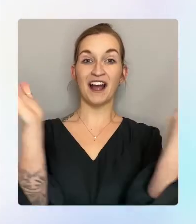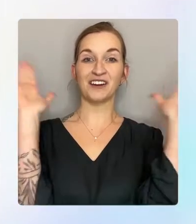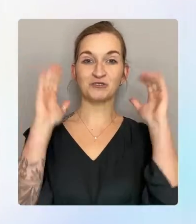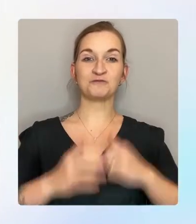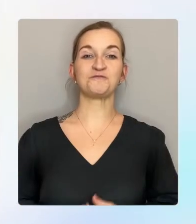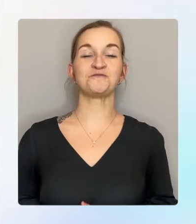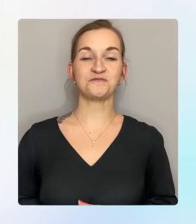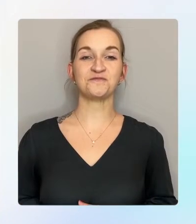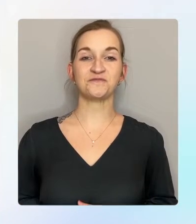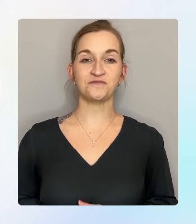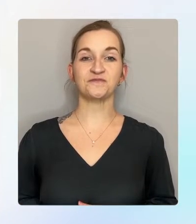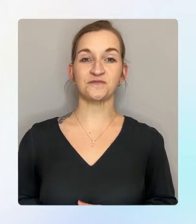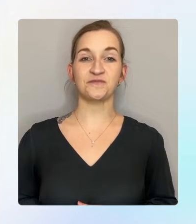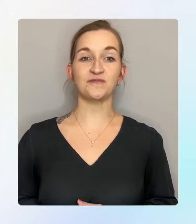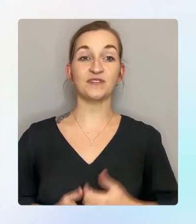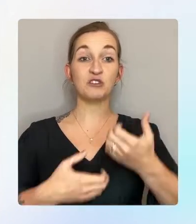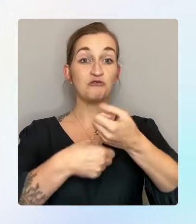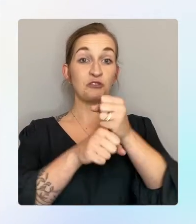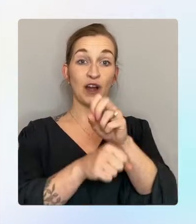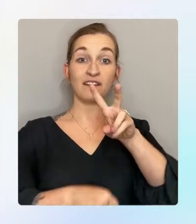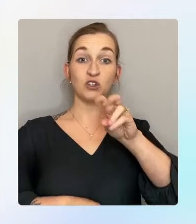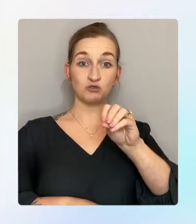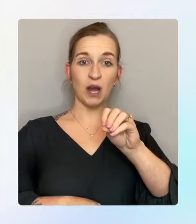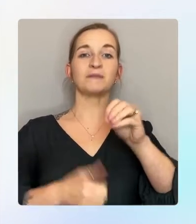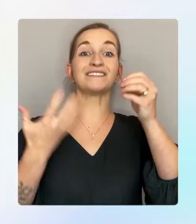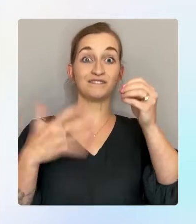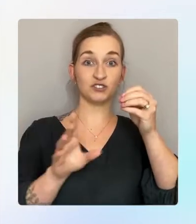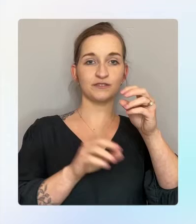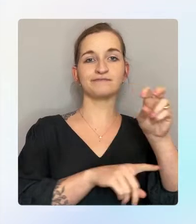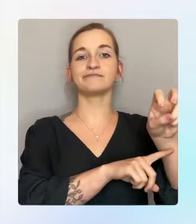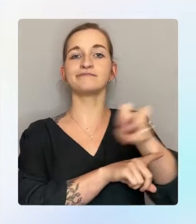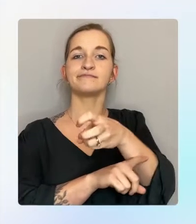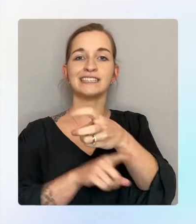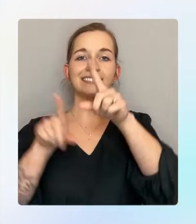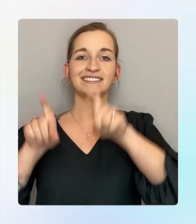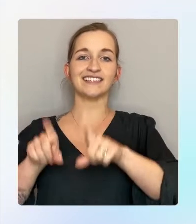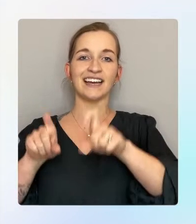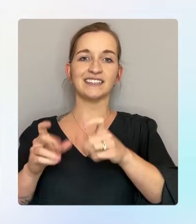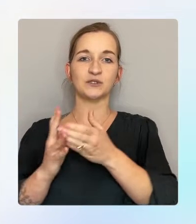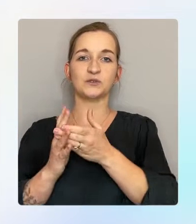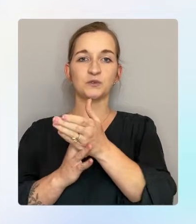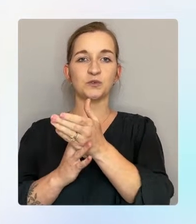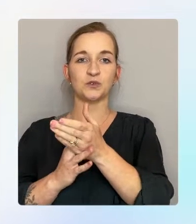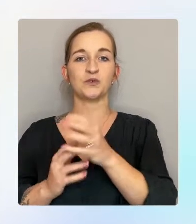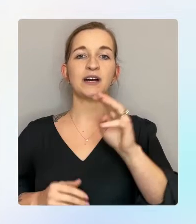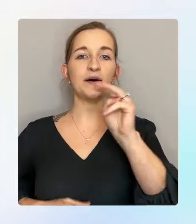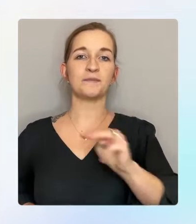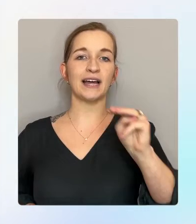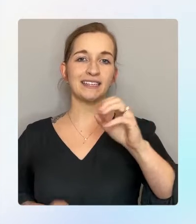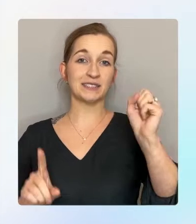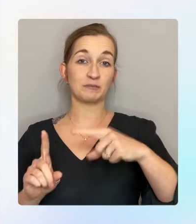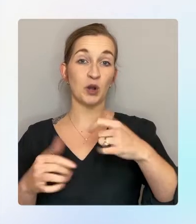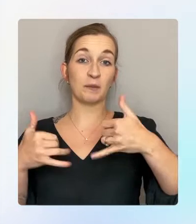Once you create virtual objects, you'll be able to test them through the Meta Spark Player app, which is also launching in beta today.